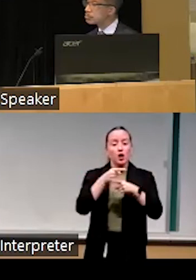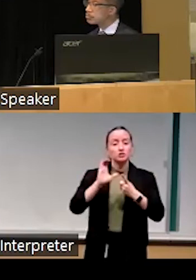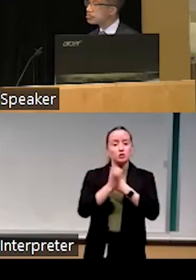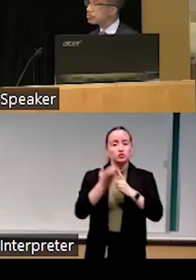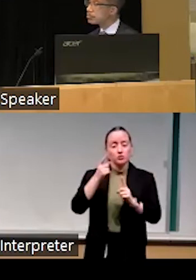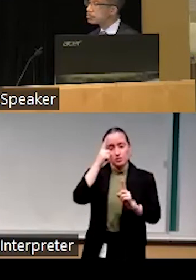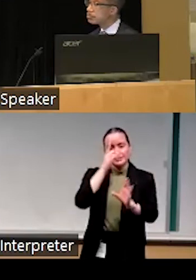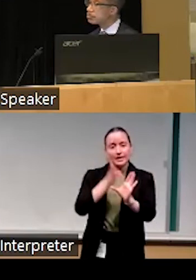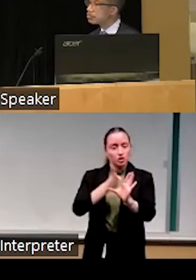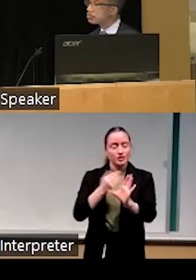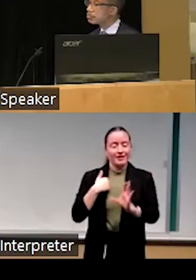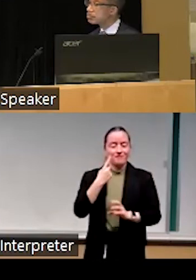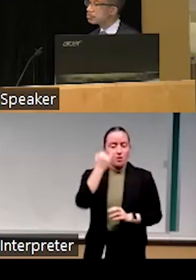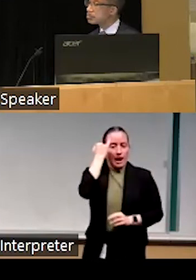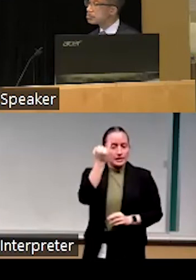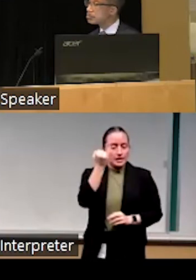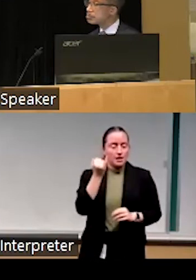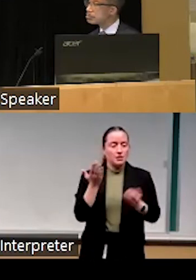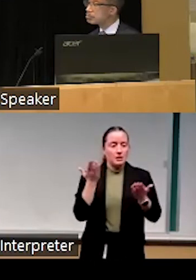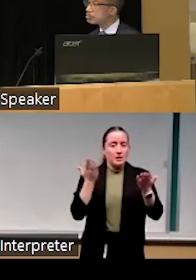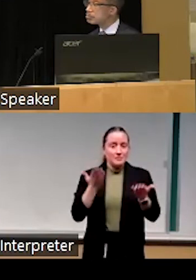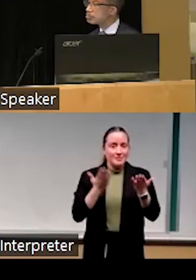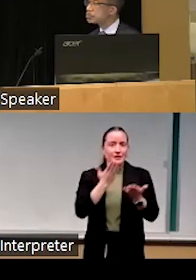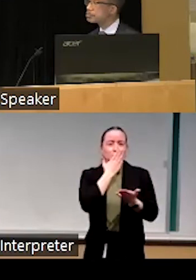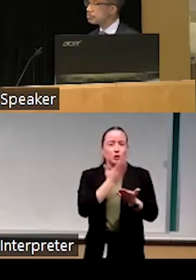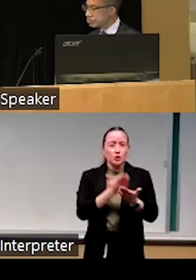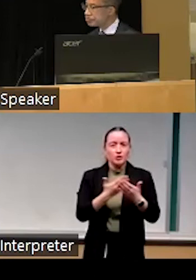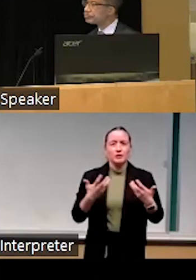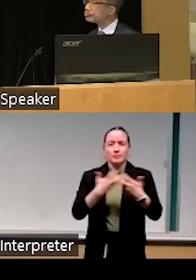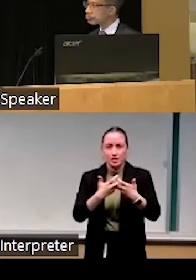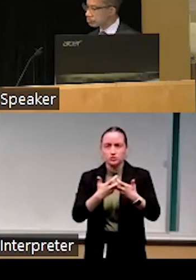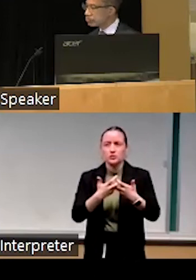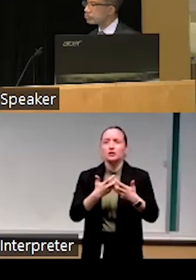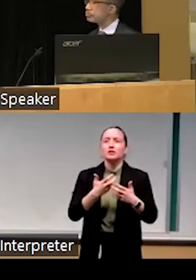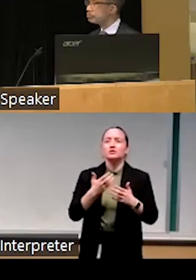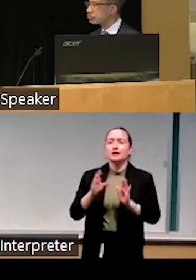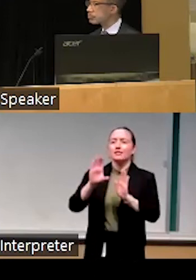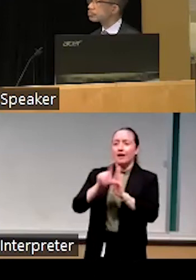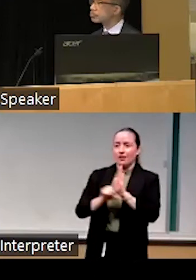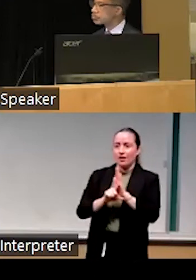that perhaps it's a good thing to match the background of the patient and the provider